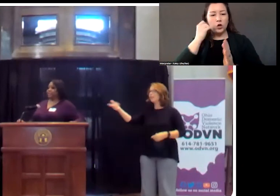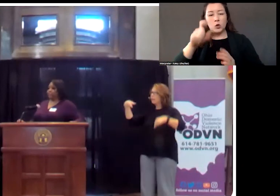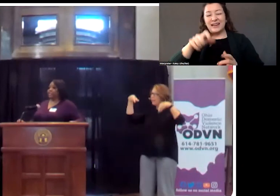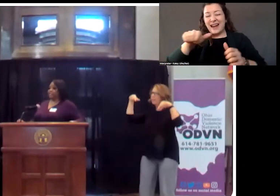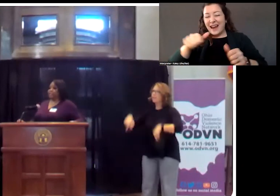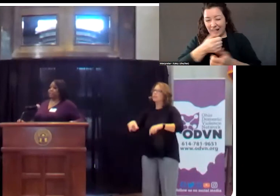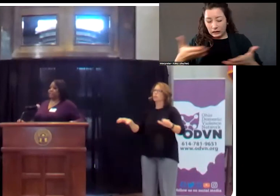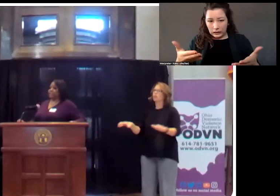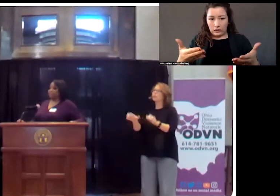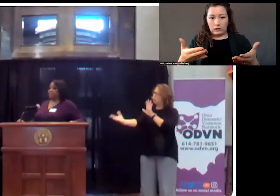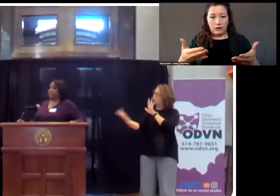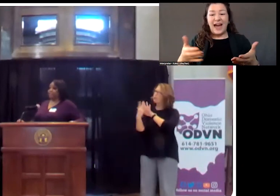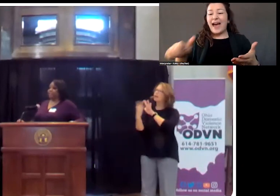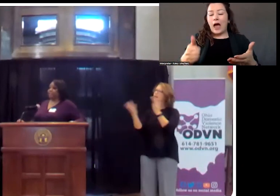You reach out to us and we'll be here for you.